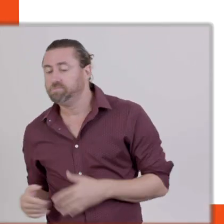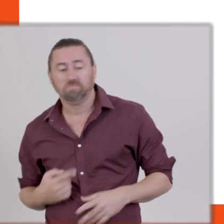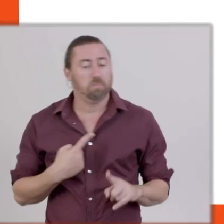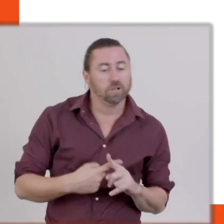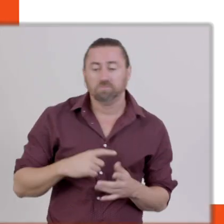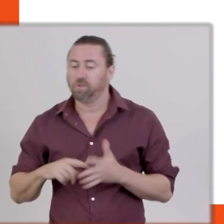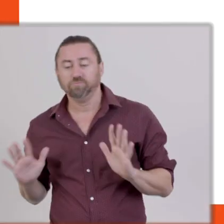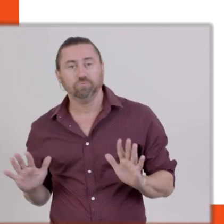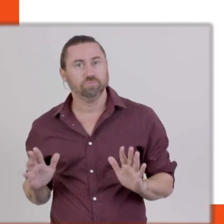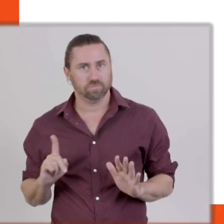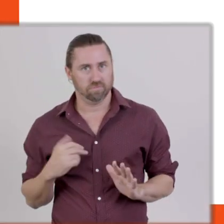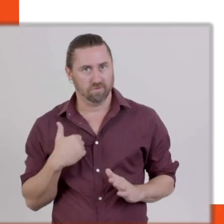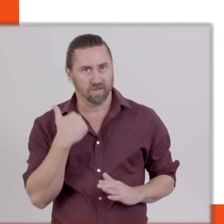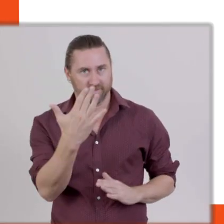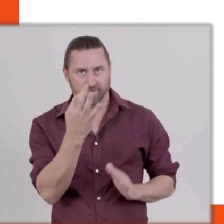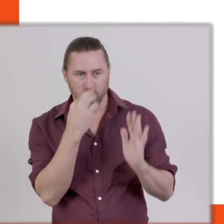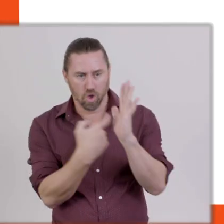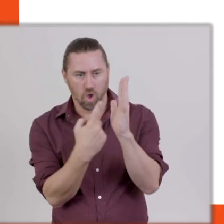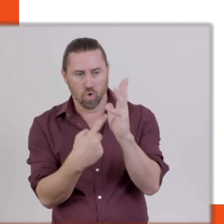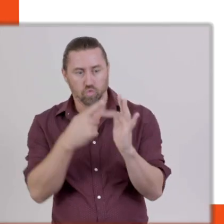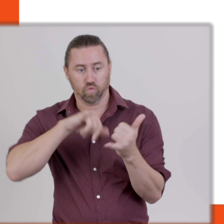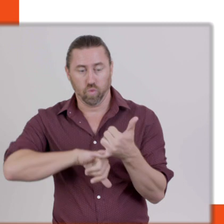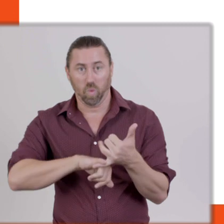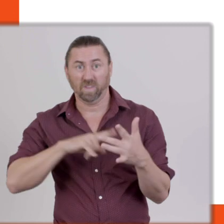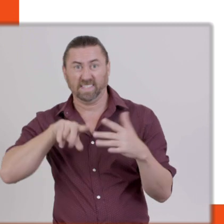we're going to explore some rules when using multiple operations,